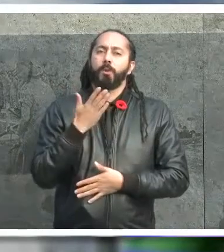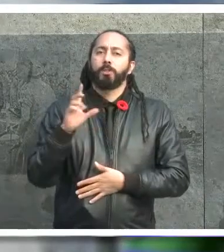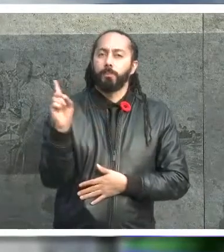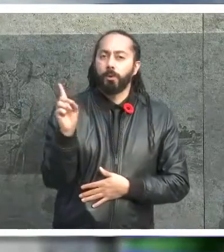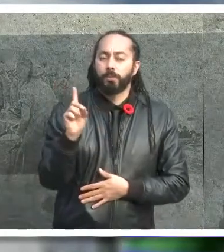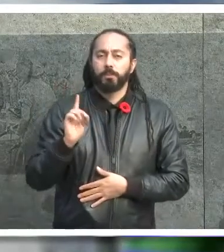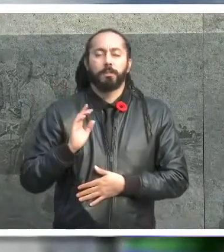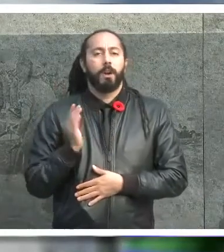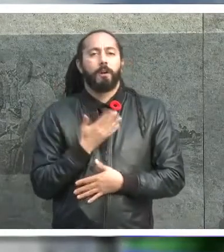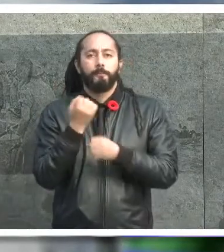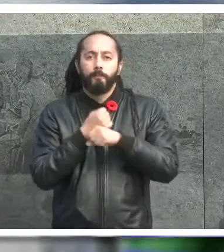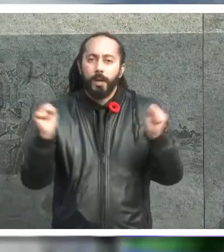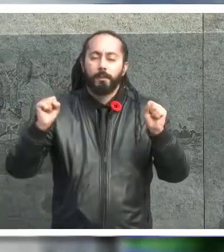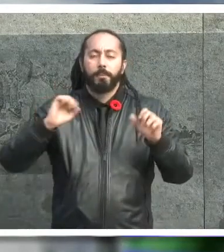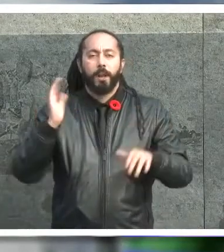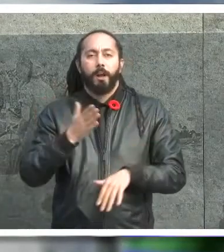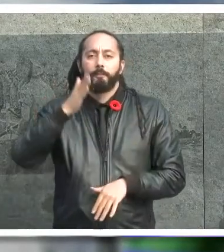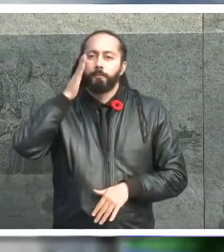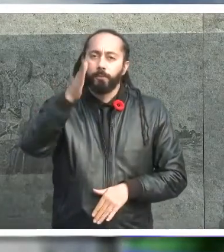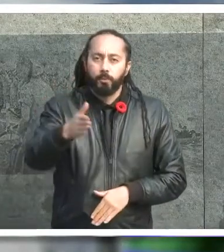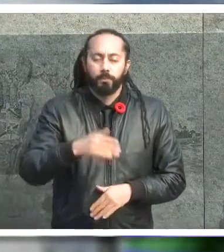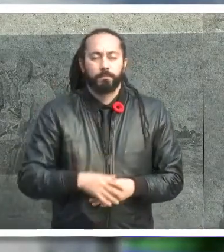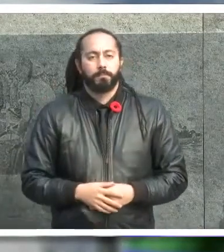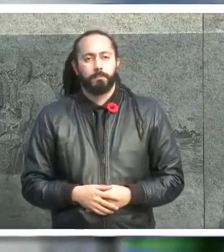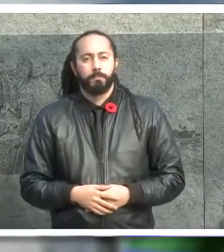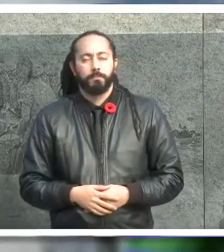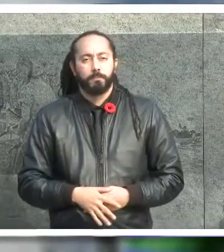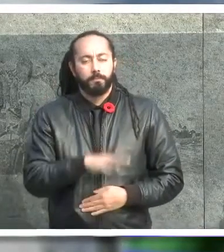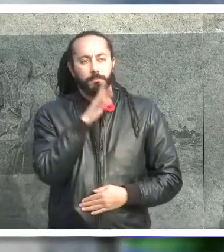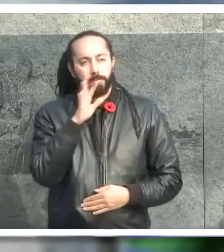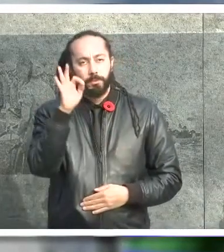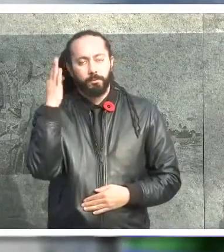democracy, our freedom and our future. (Speaks French)